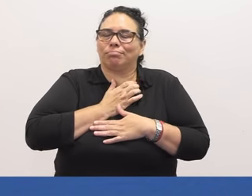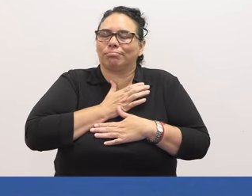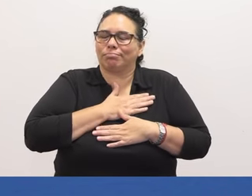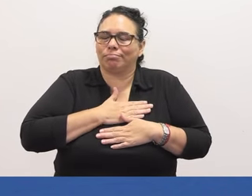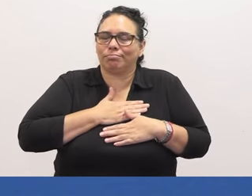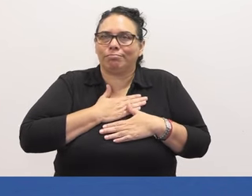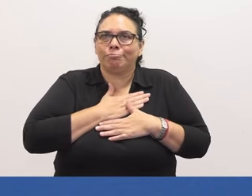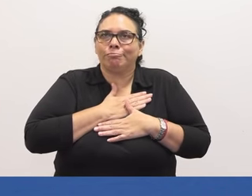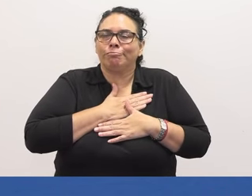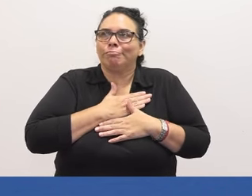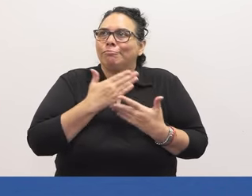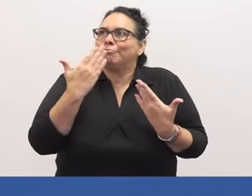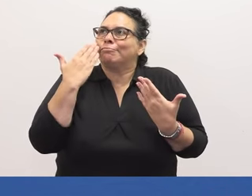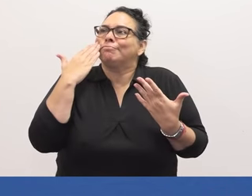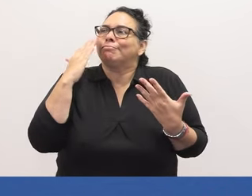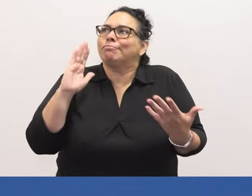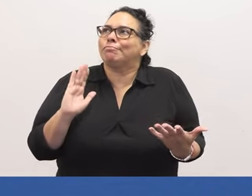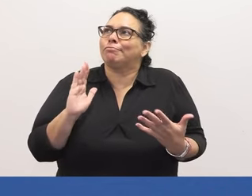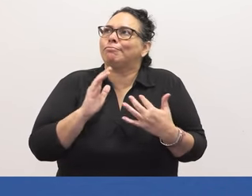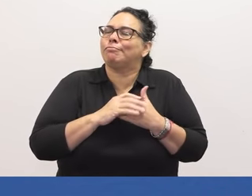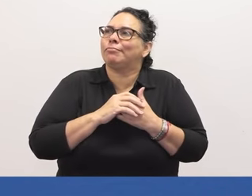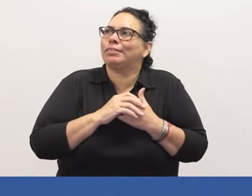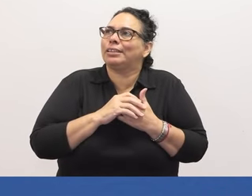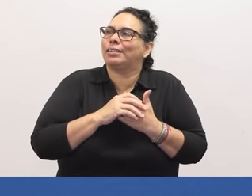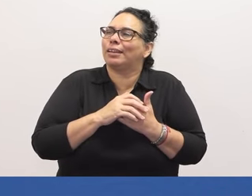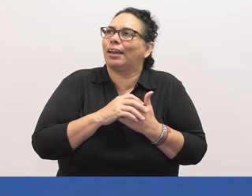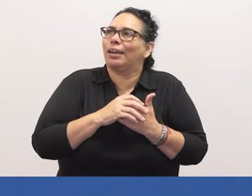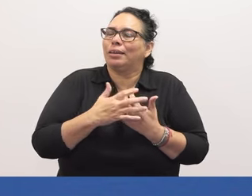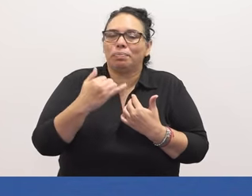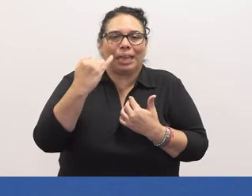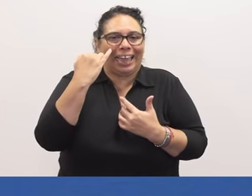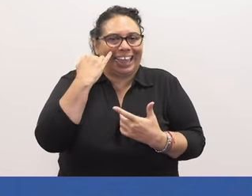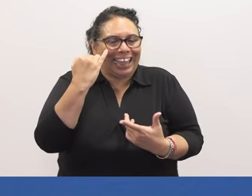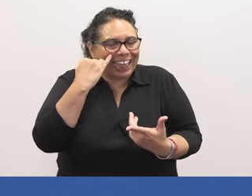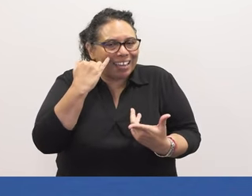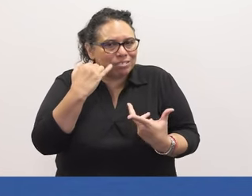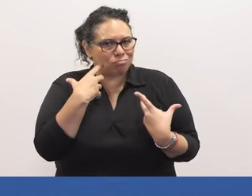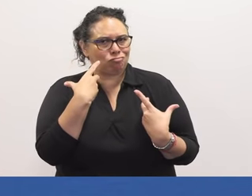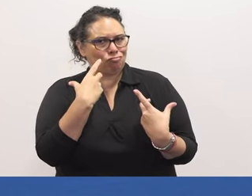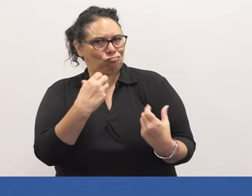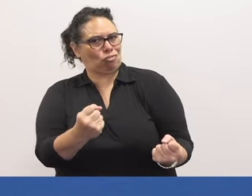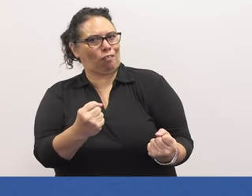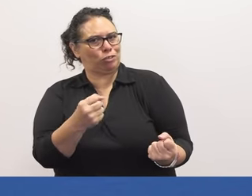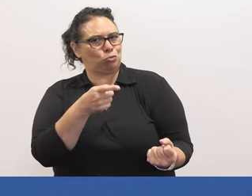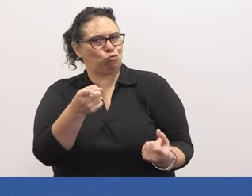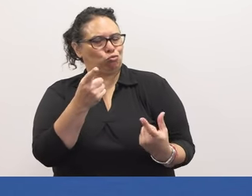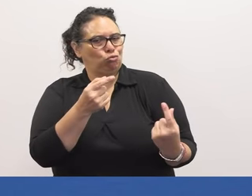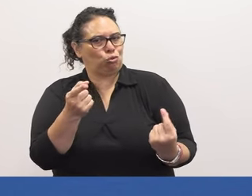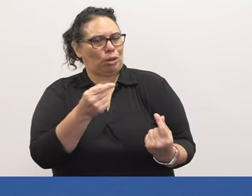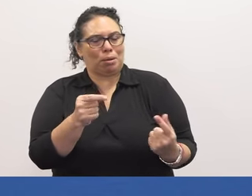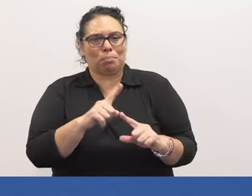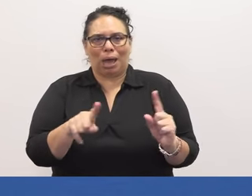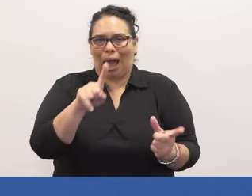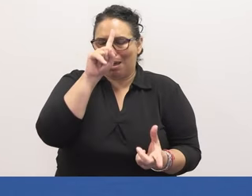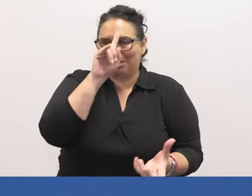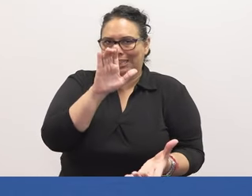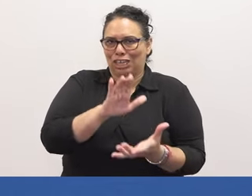I don't know if it's the confidence in what you're doing, but I believe you're in the right place